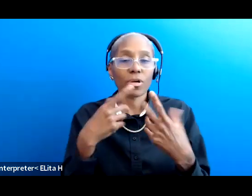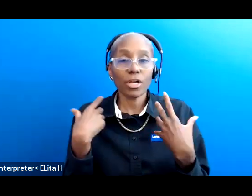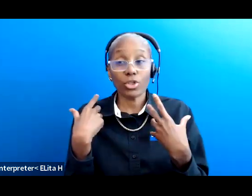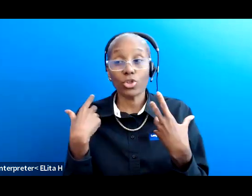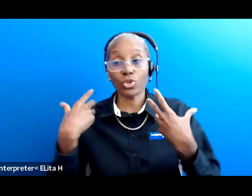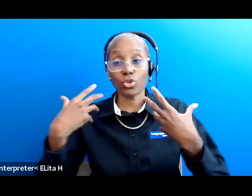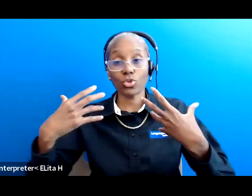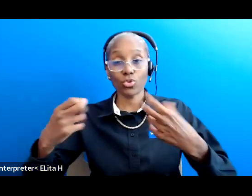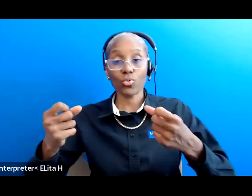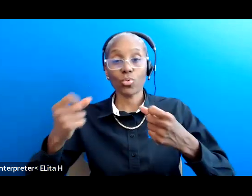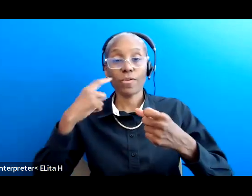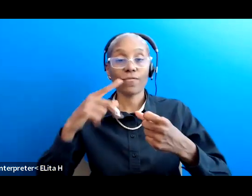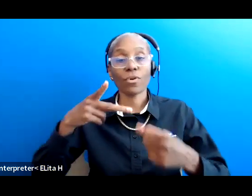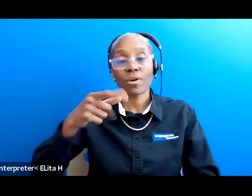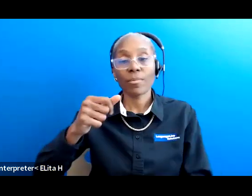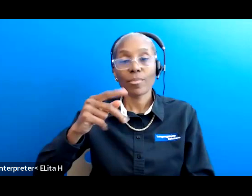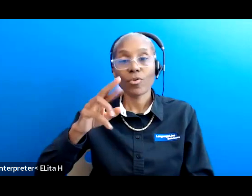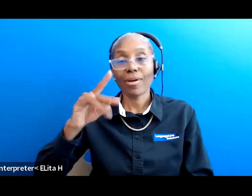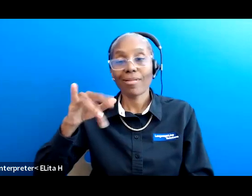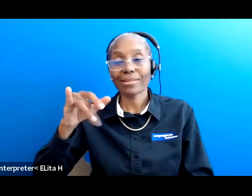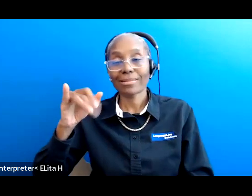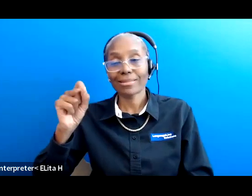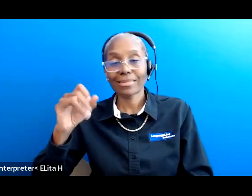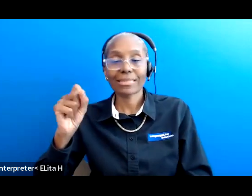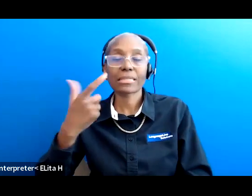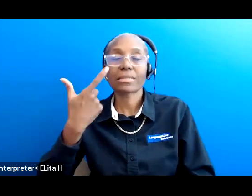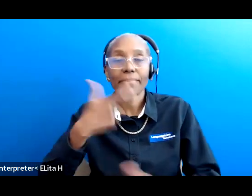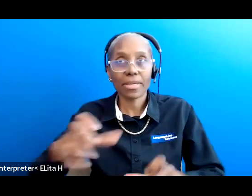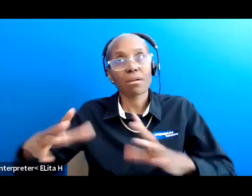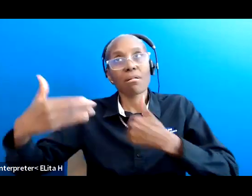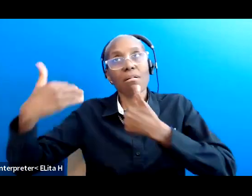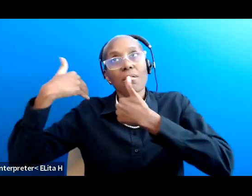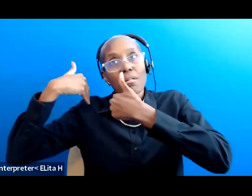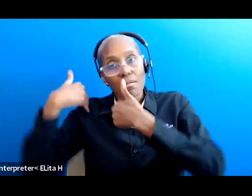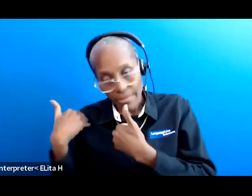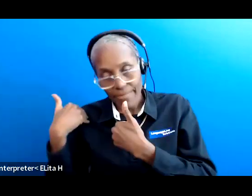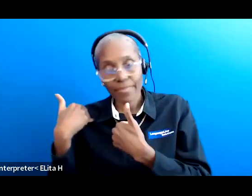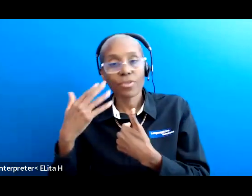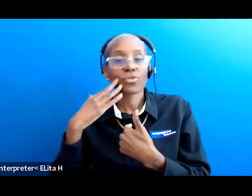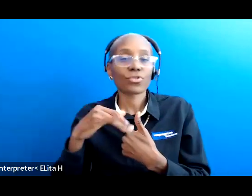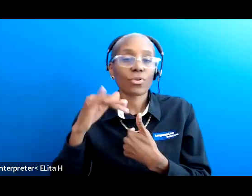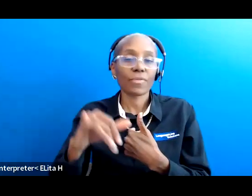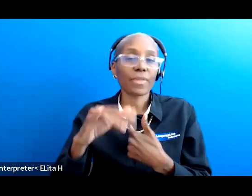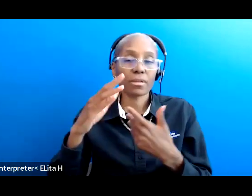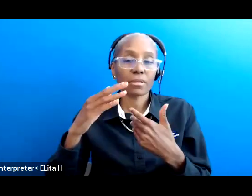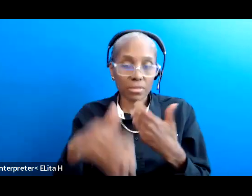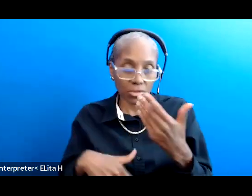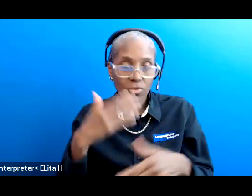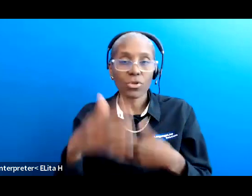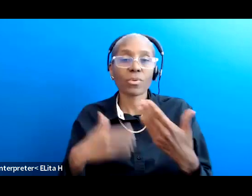is quite a big undertaking. So know that that is ongoing and that things are moving very rapidly.